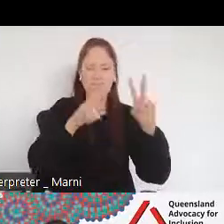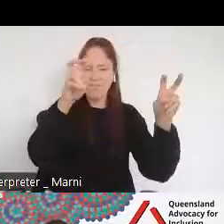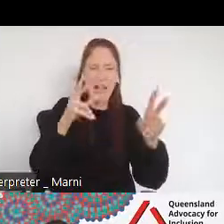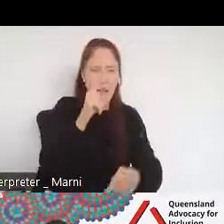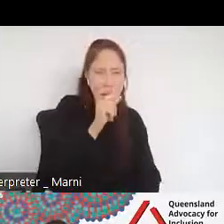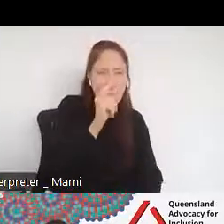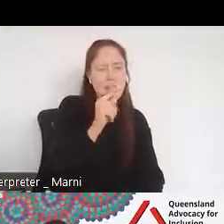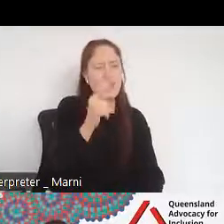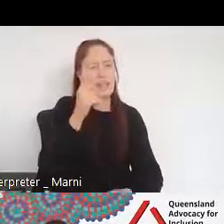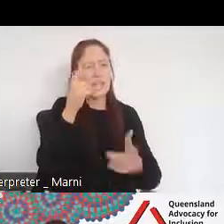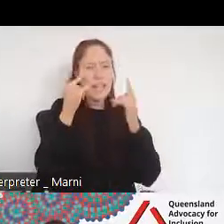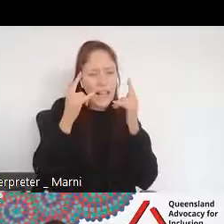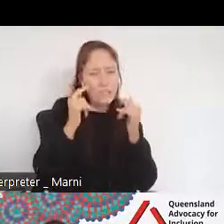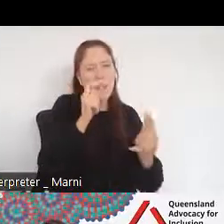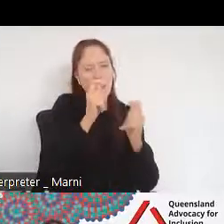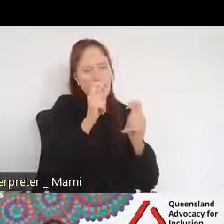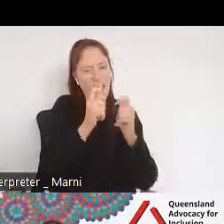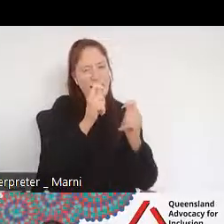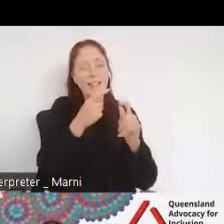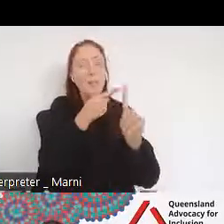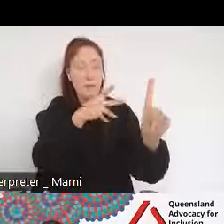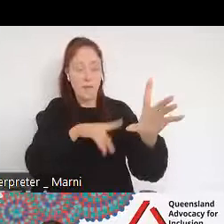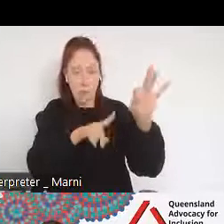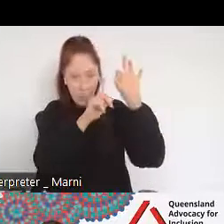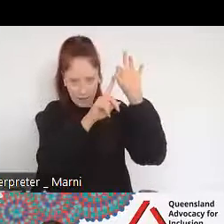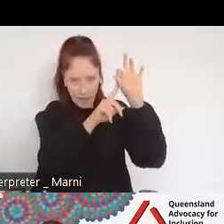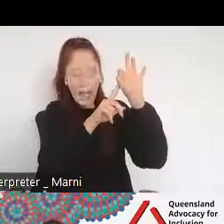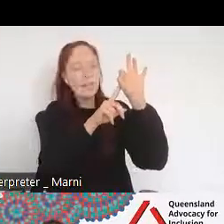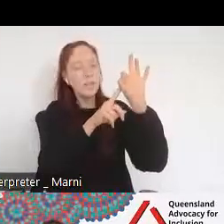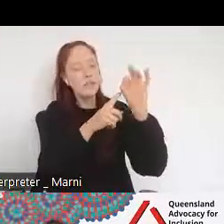legal tests within Queensland, and they're relevant to guardianship legislation so that